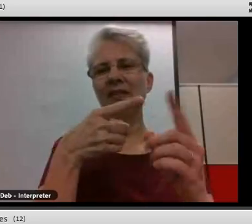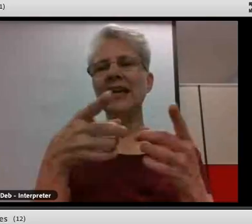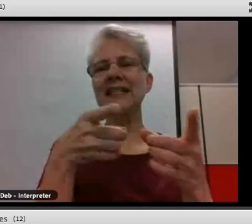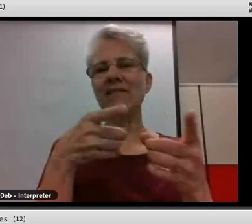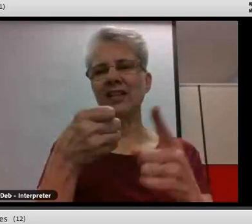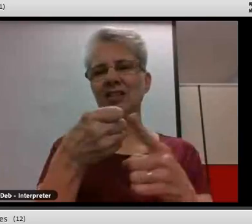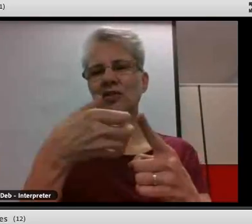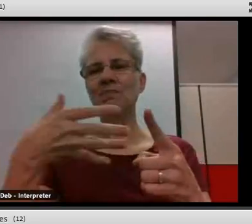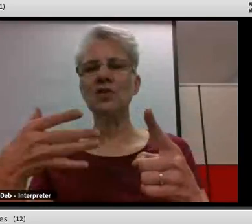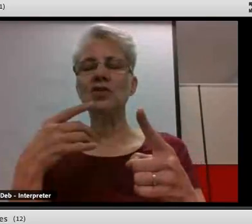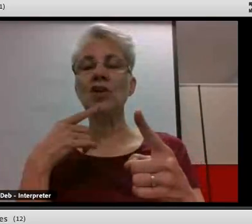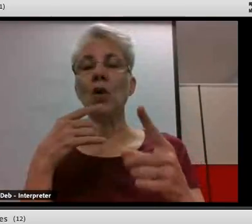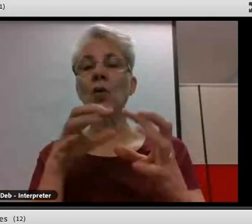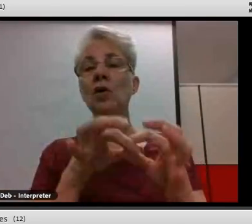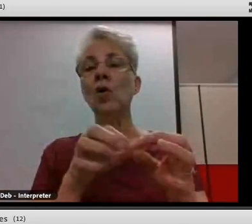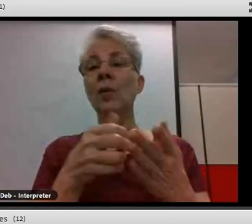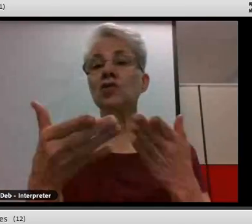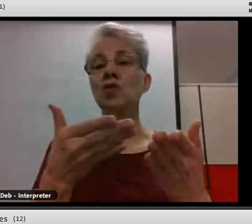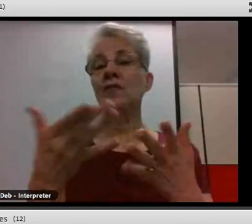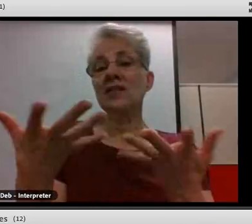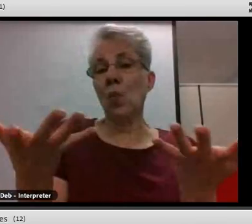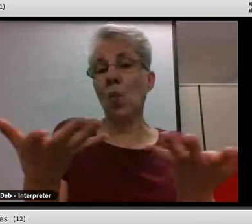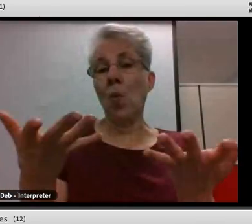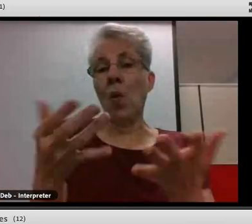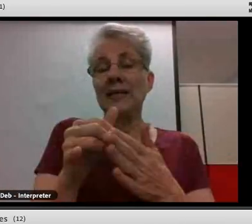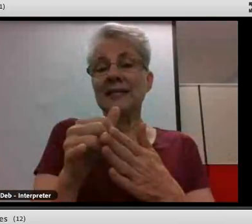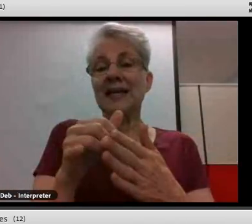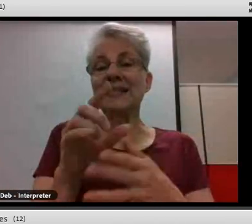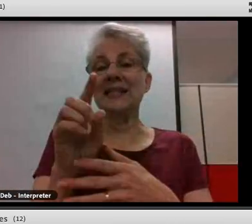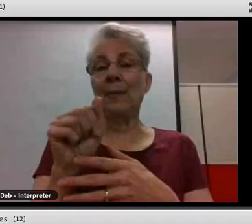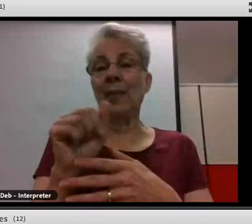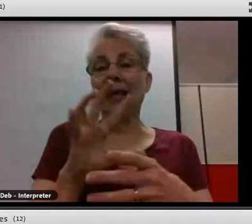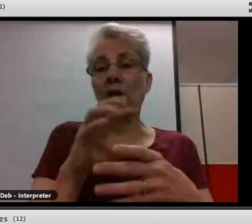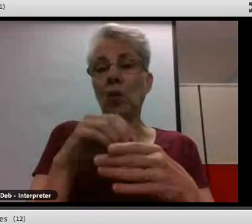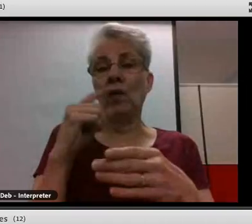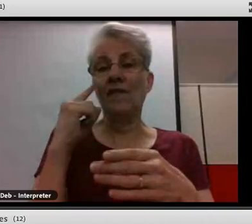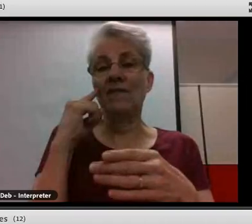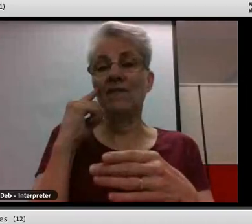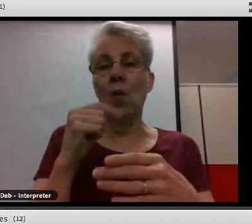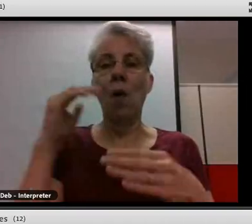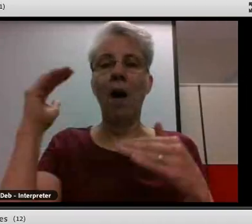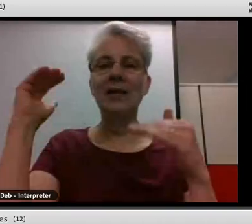There's still some kind of gray areas within this. So if you're trying to help somebody